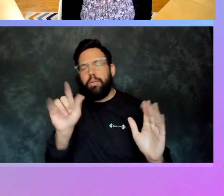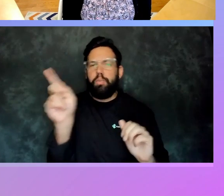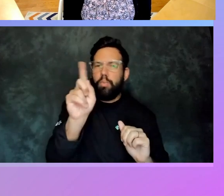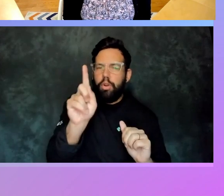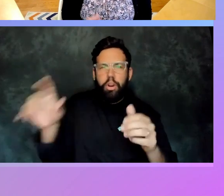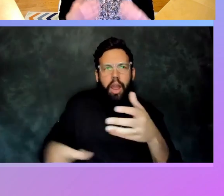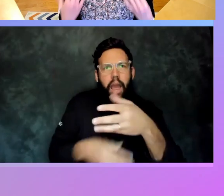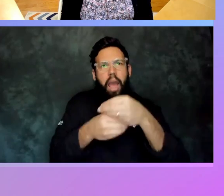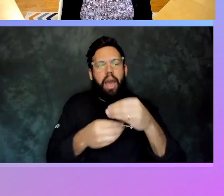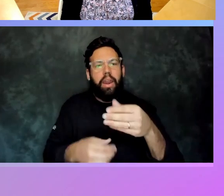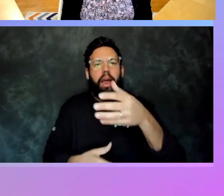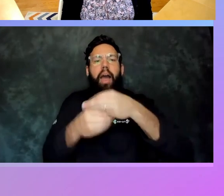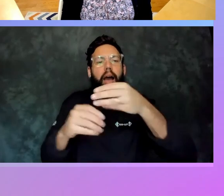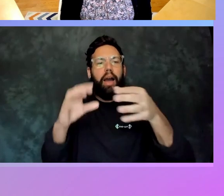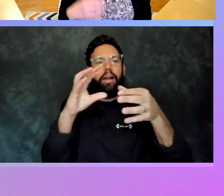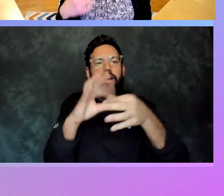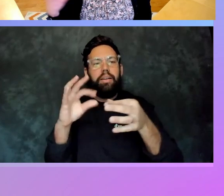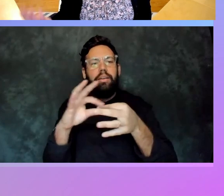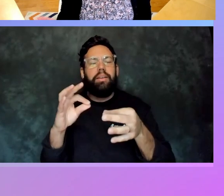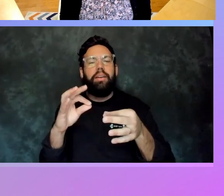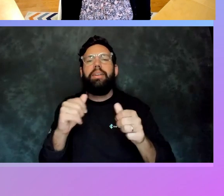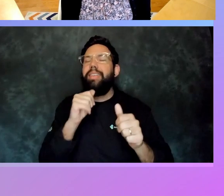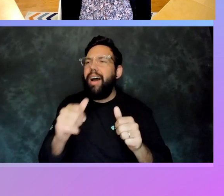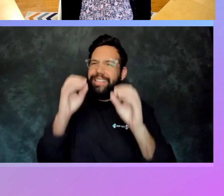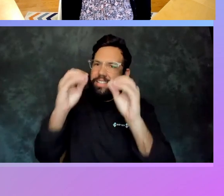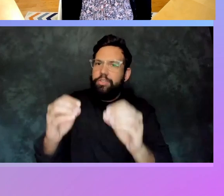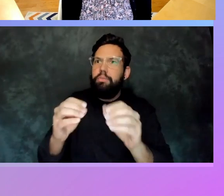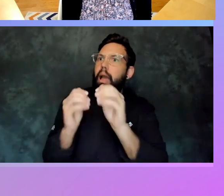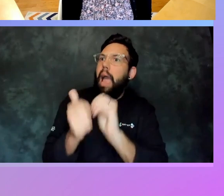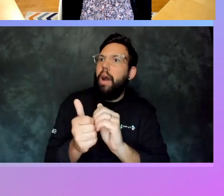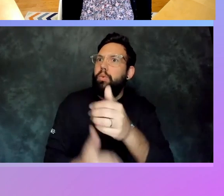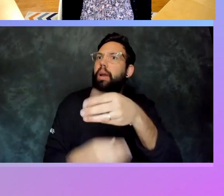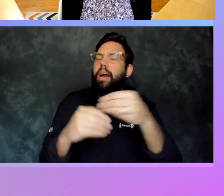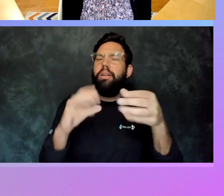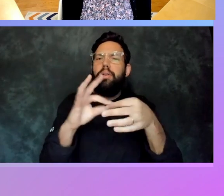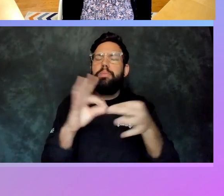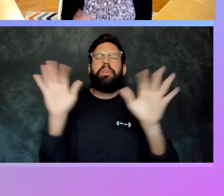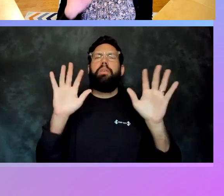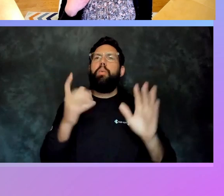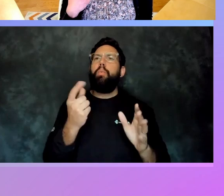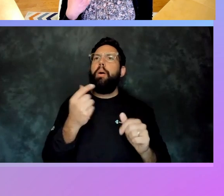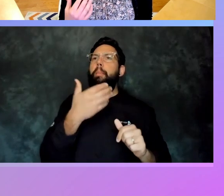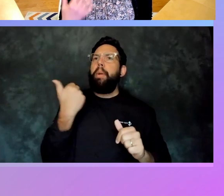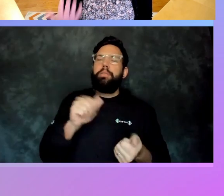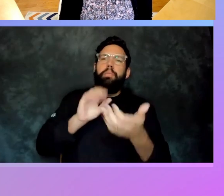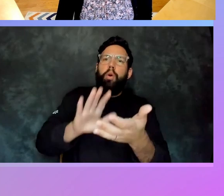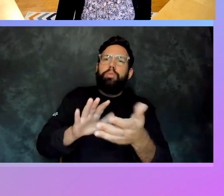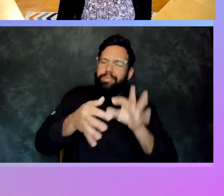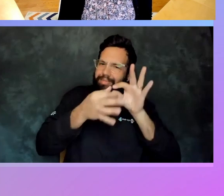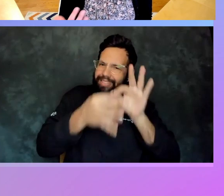Deque, up to 67% of the WCAG success criteria can be covered in the design phase. Before the code is written, you can